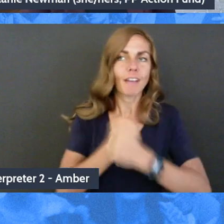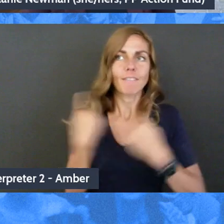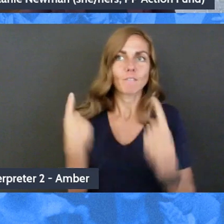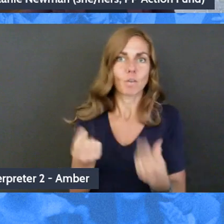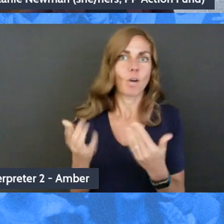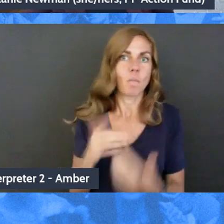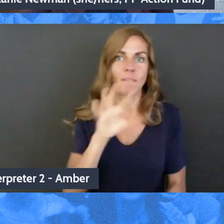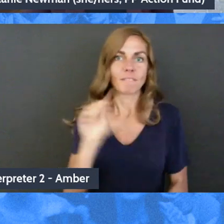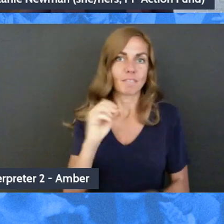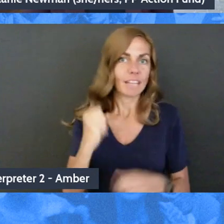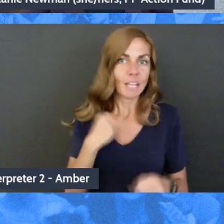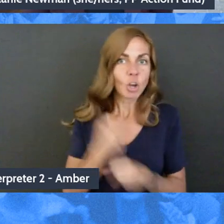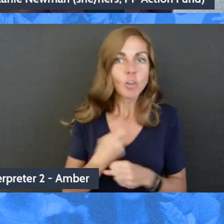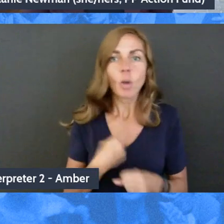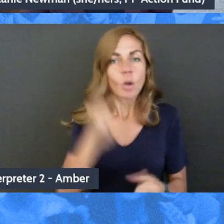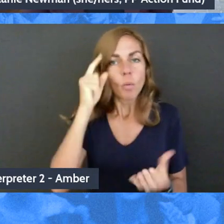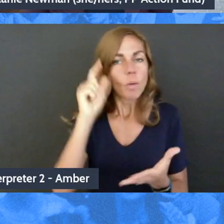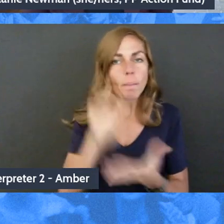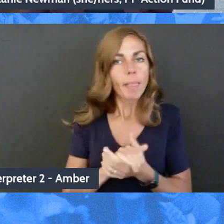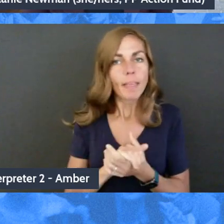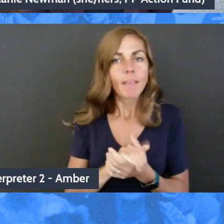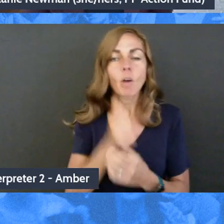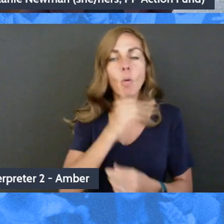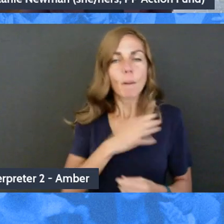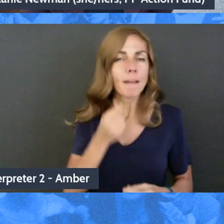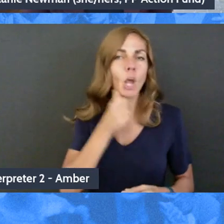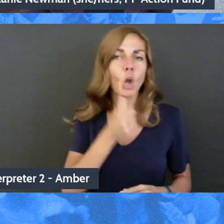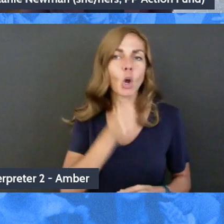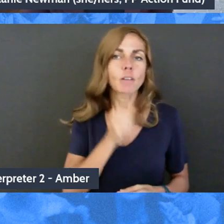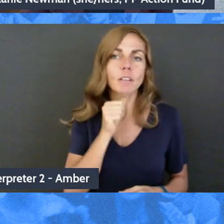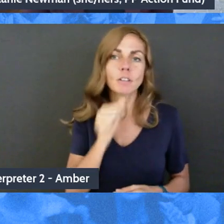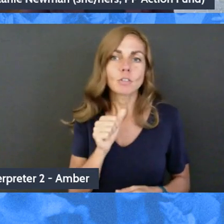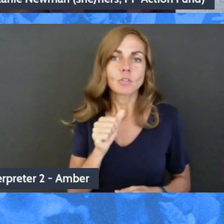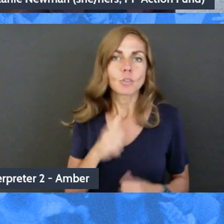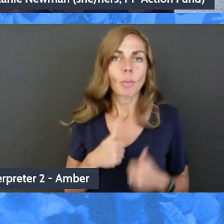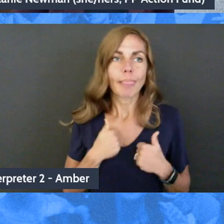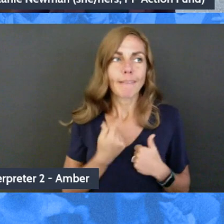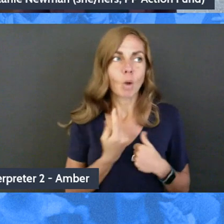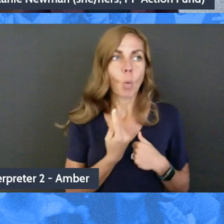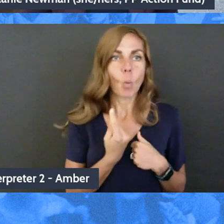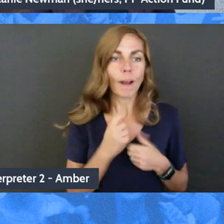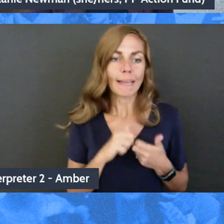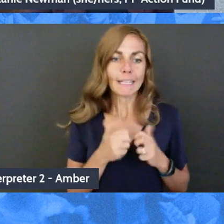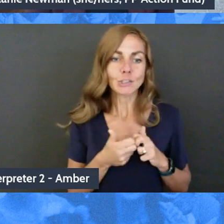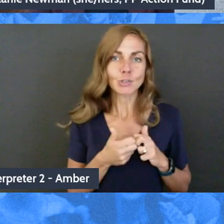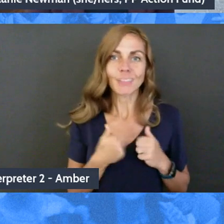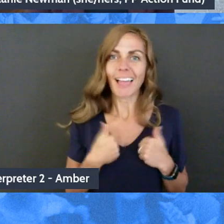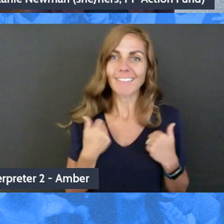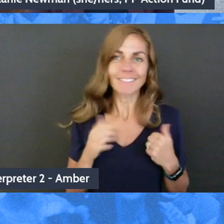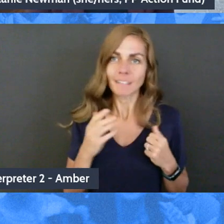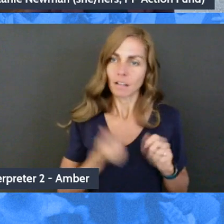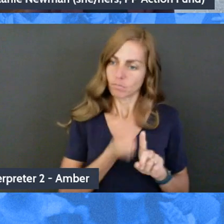And we believe that women and girls don't live single-issue lives. They live multi-issue lives, especially women of color,